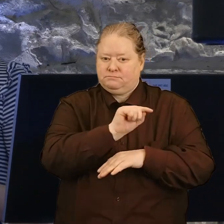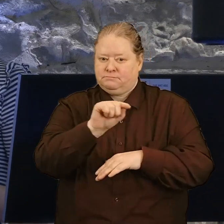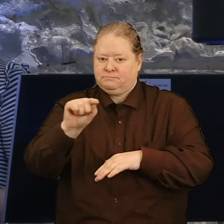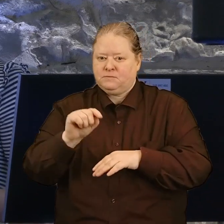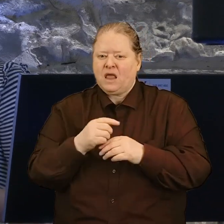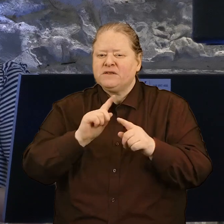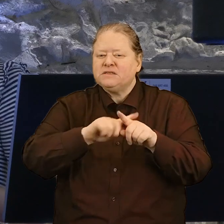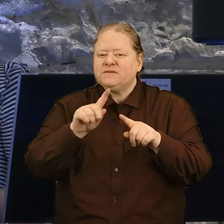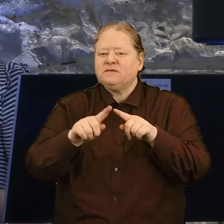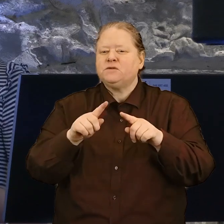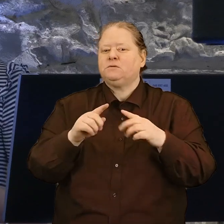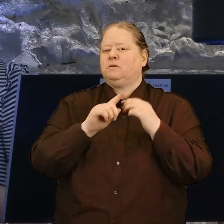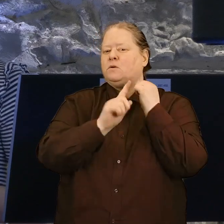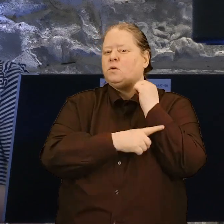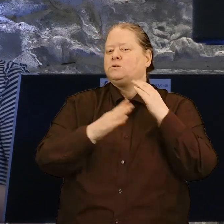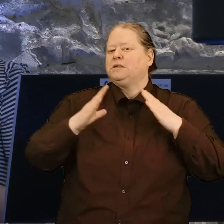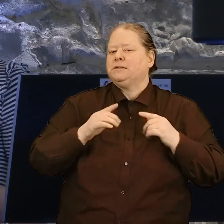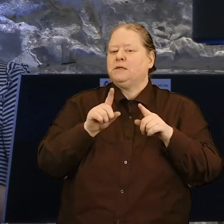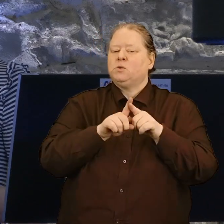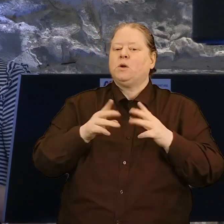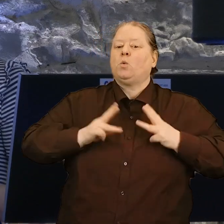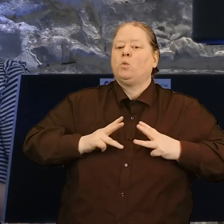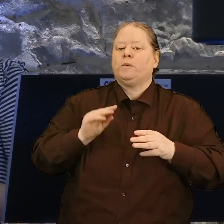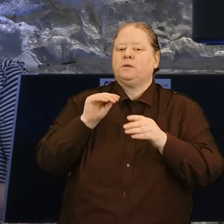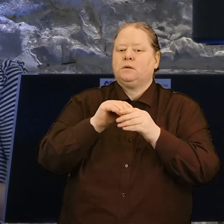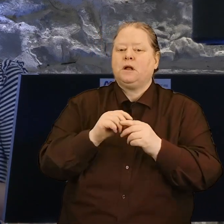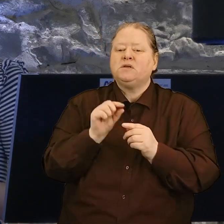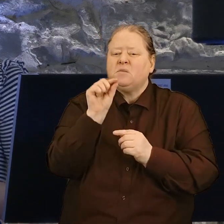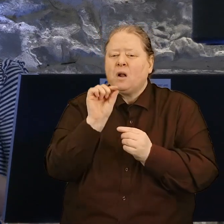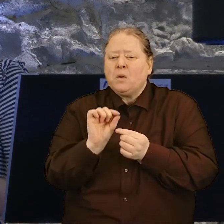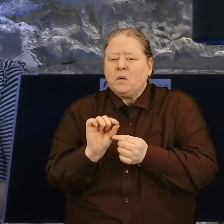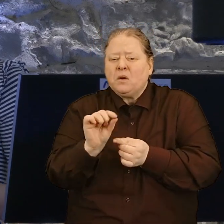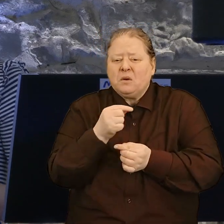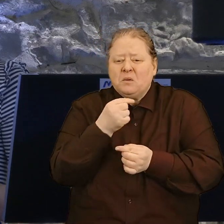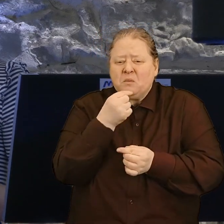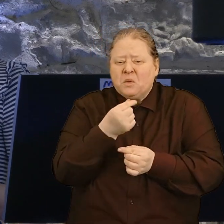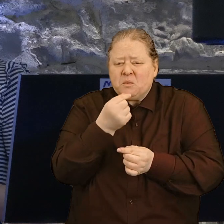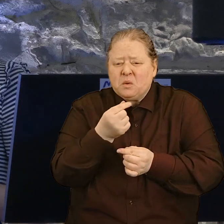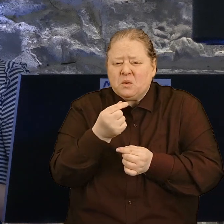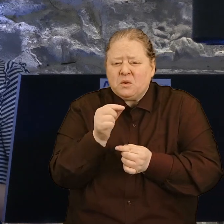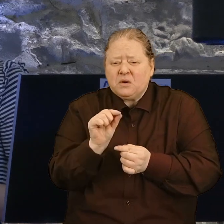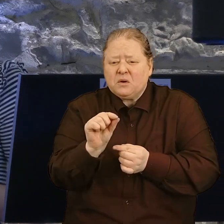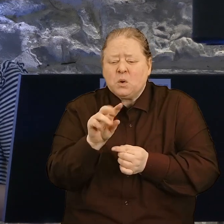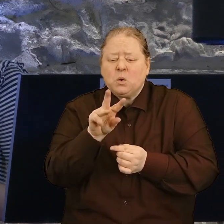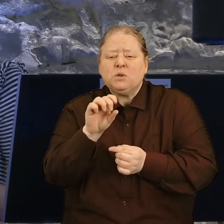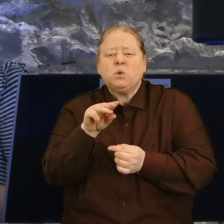There's several members of the aristocracy as well as female subscribers. And the smallest contribution at the very end of the list is described as a widow's mite.